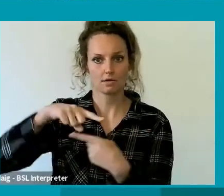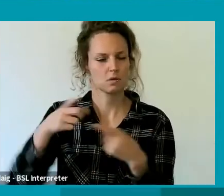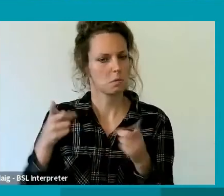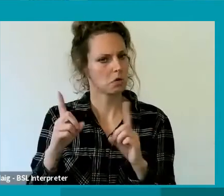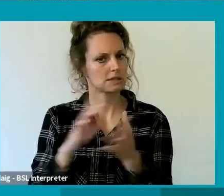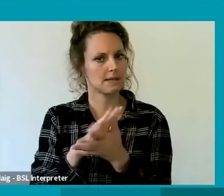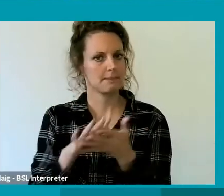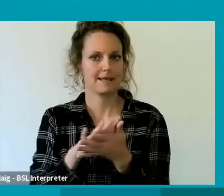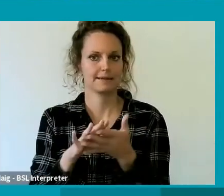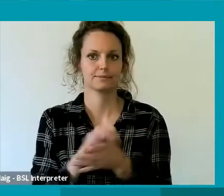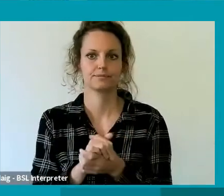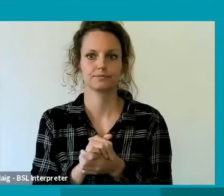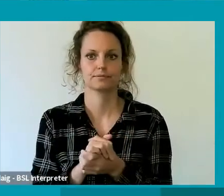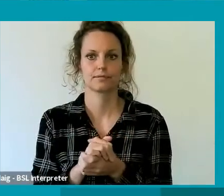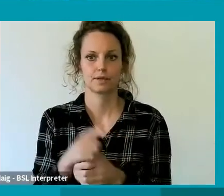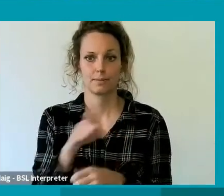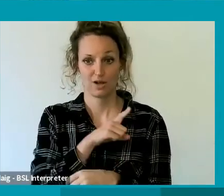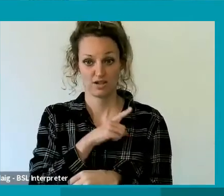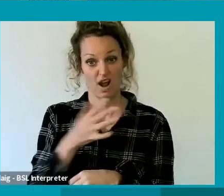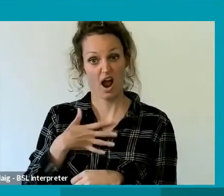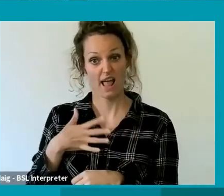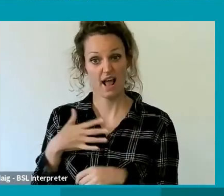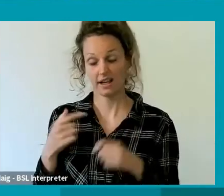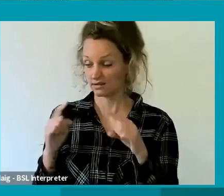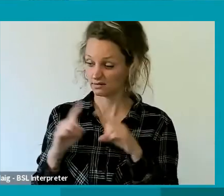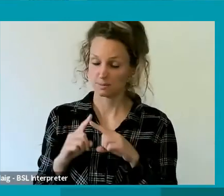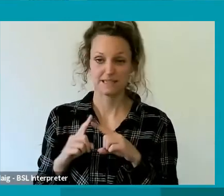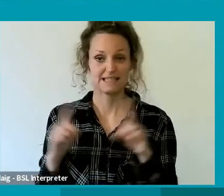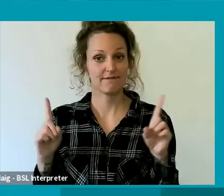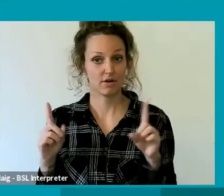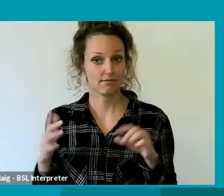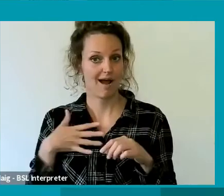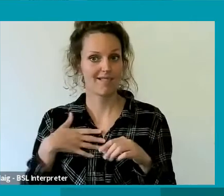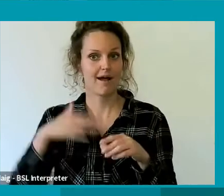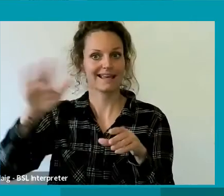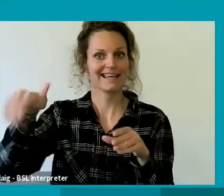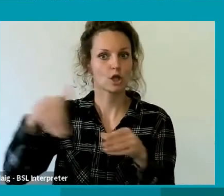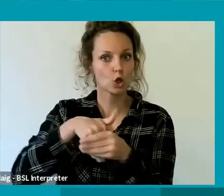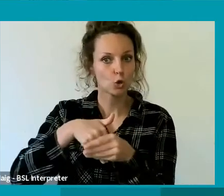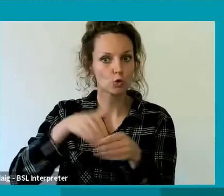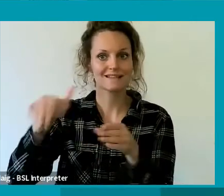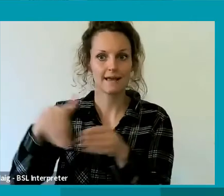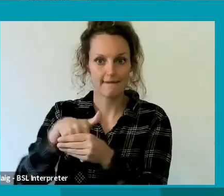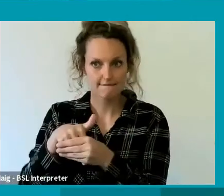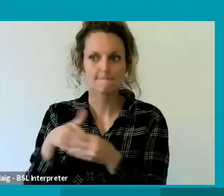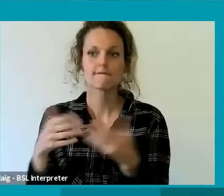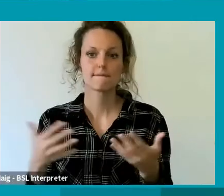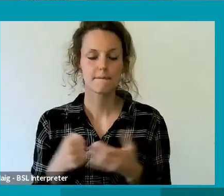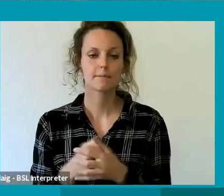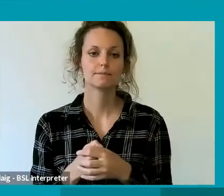I like to be different. I like to be inclusive and I like the ring.